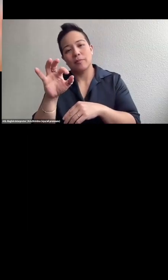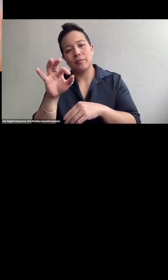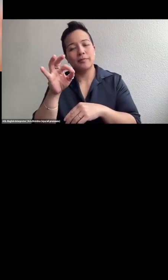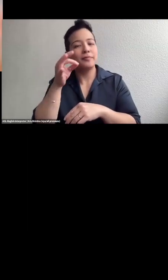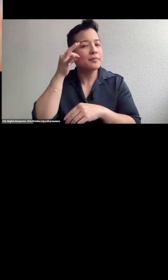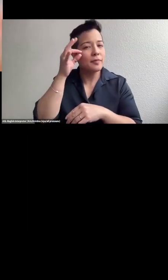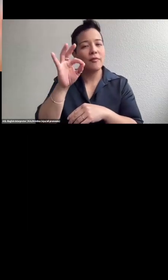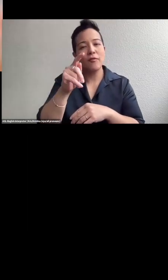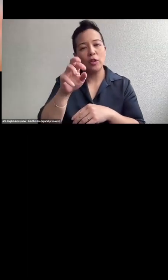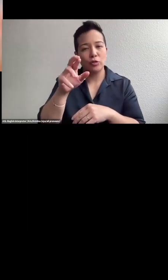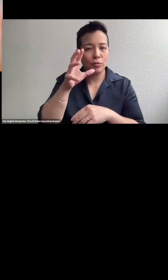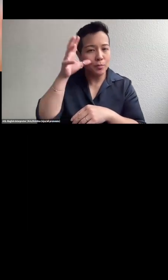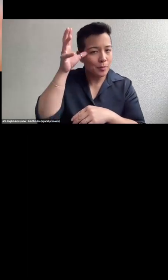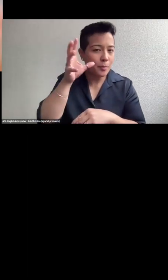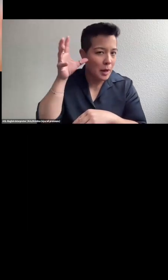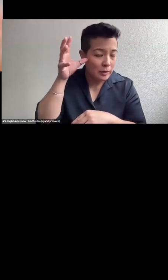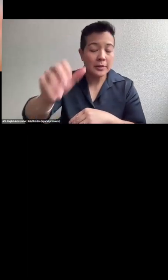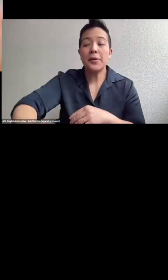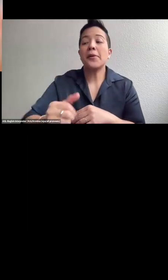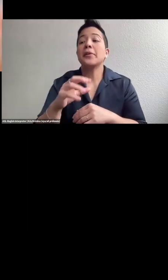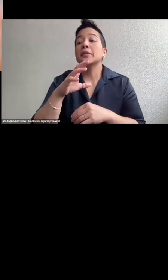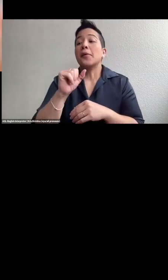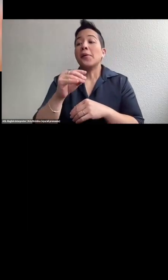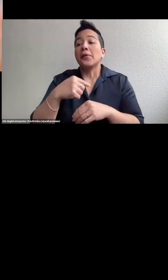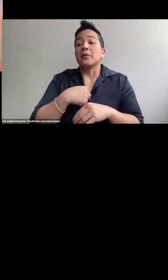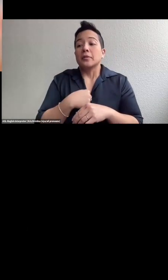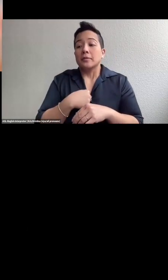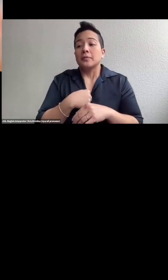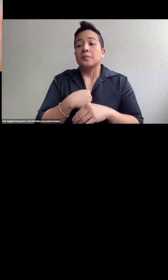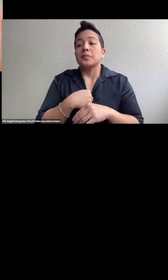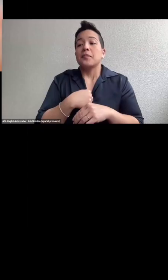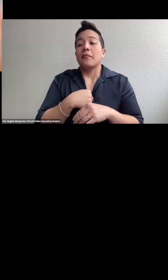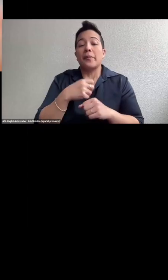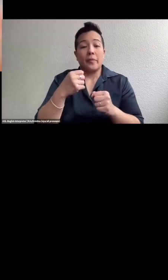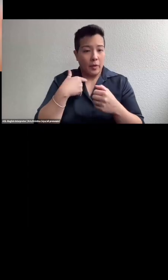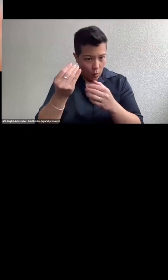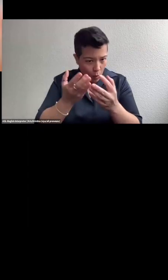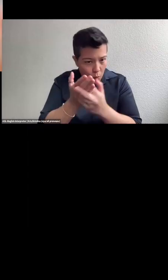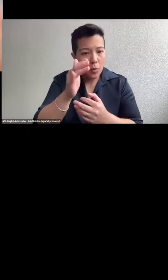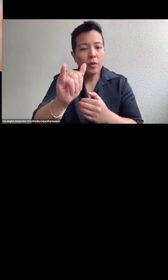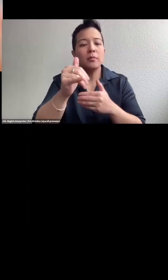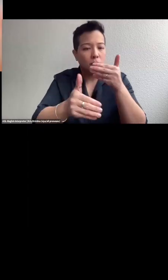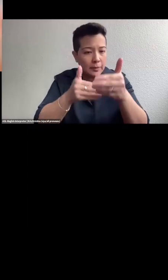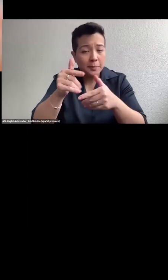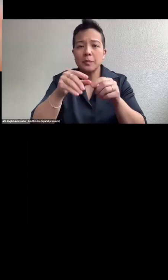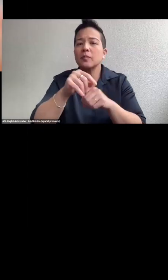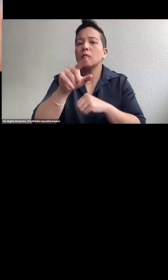And so I went through that process, but in 2020, I